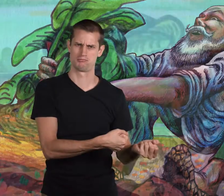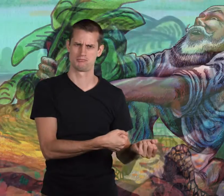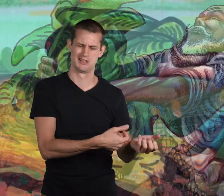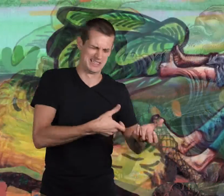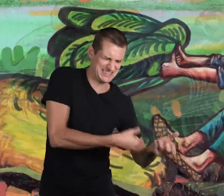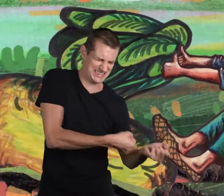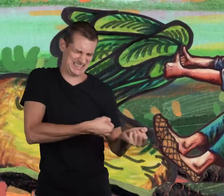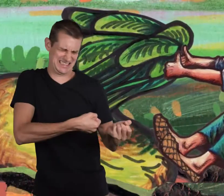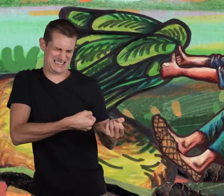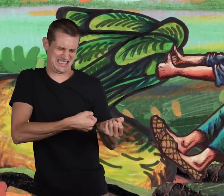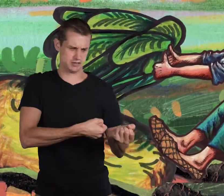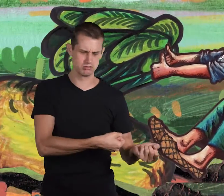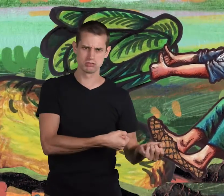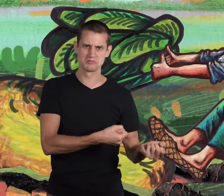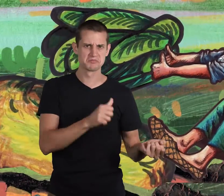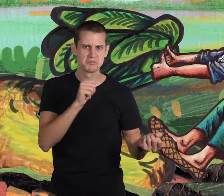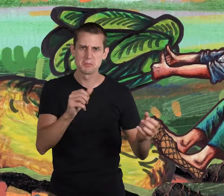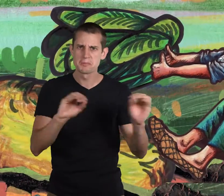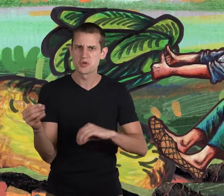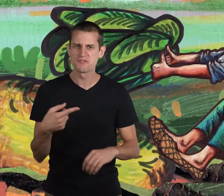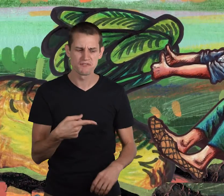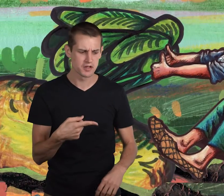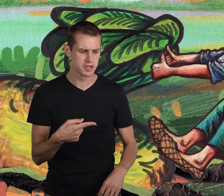He pulled and pulled, but the turnip would not move.